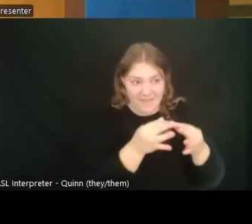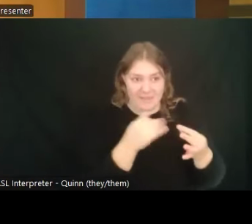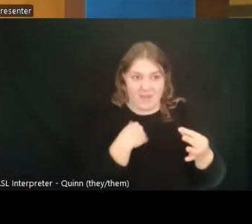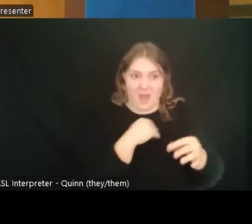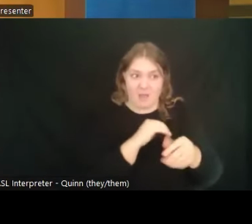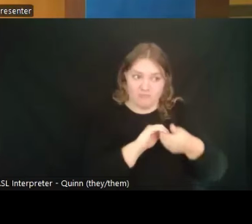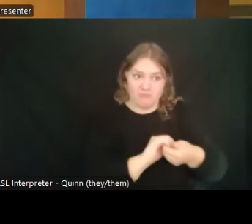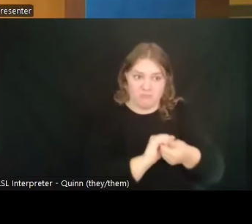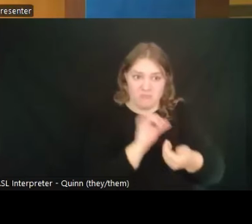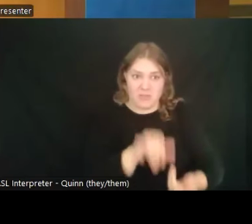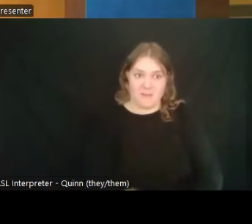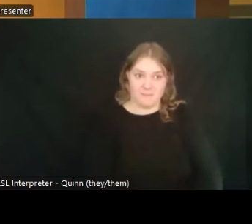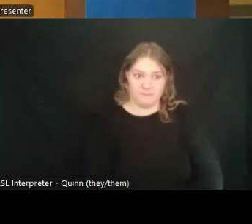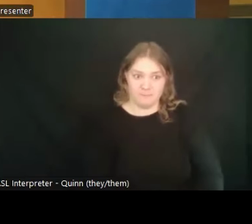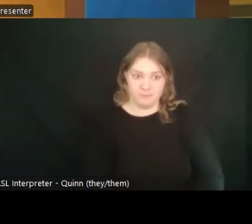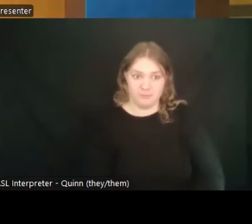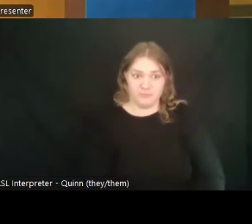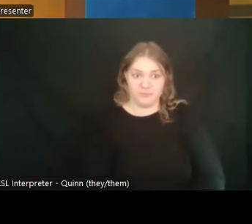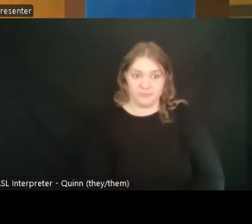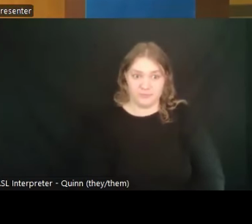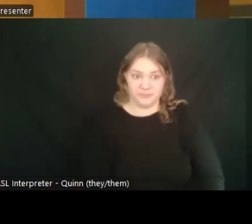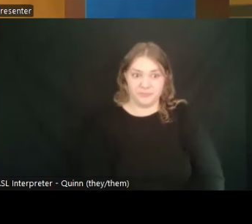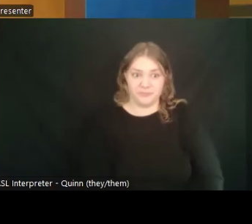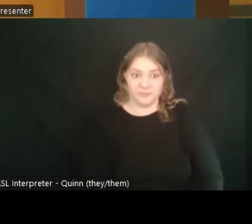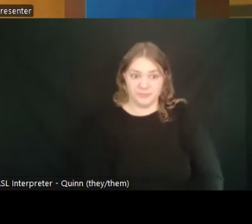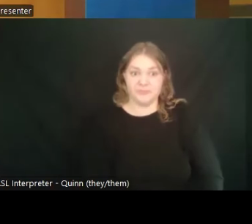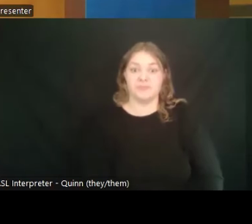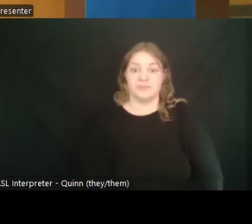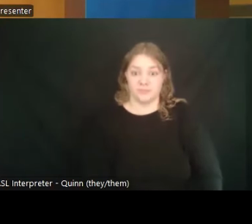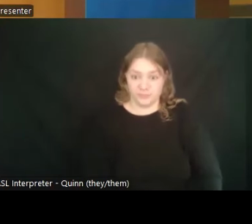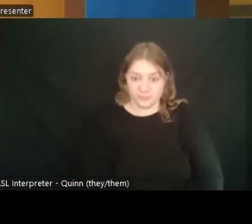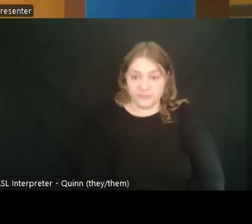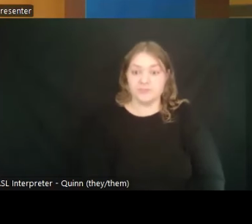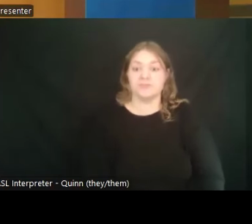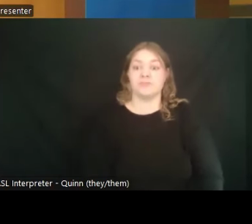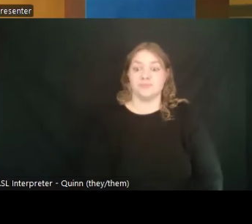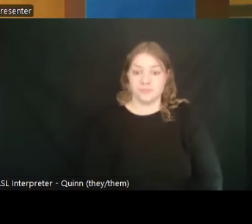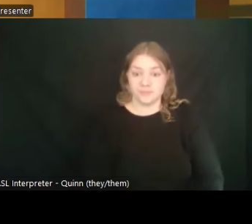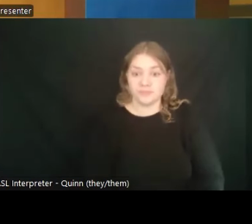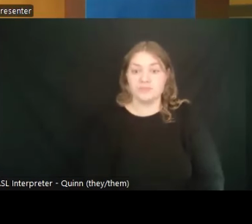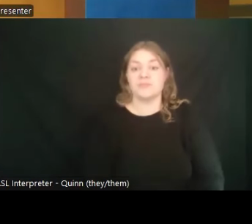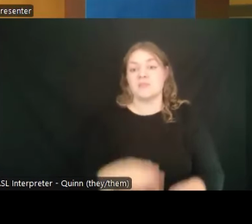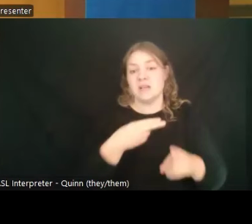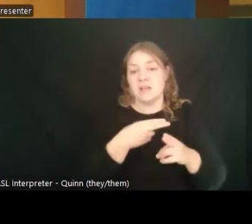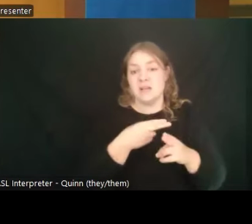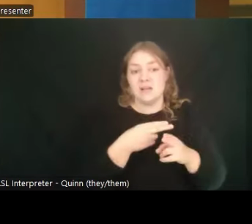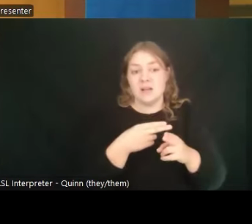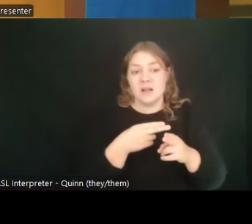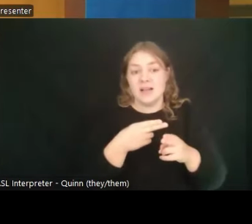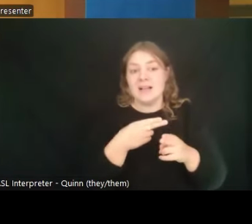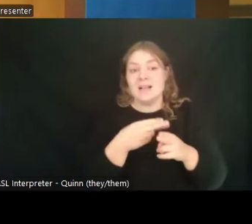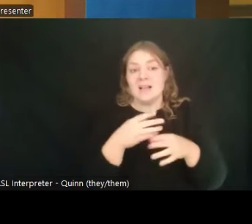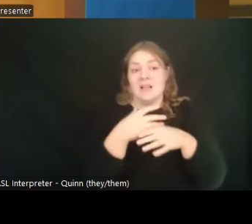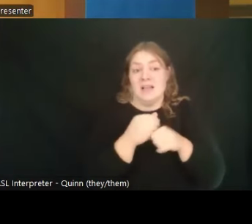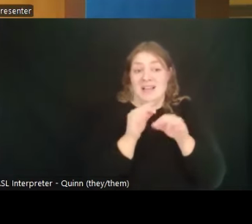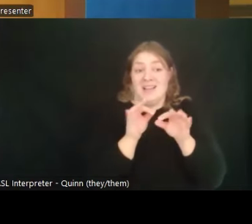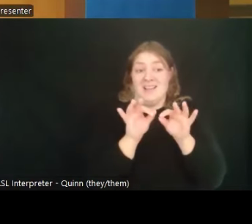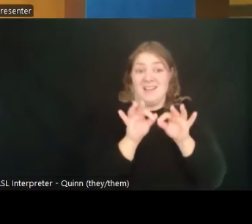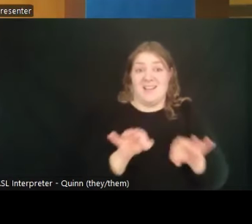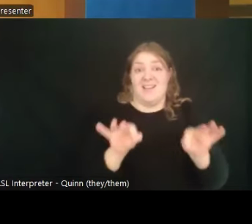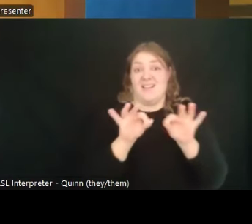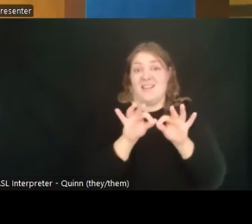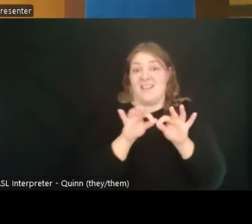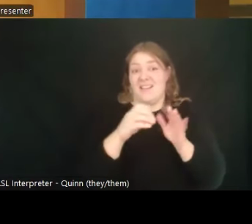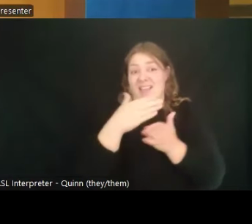with okay so some really quick some key element um really leadership has been making sure that